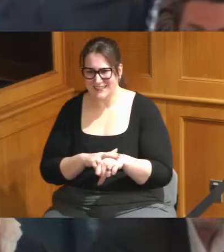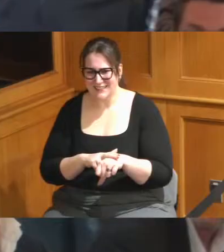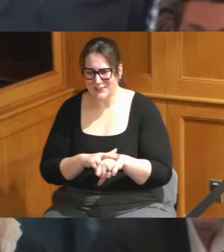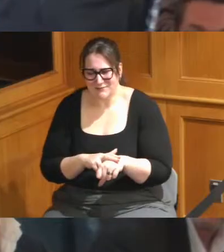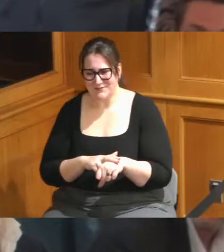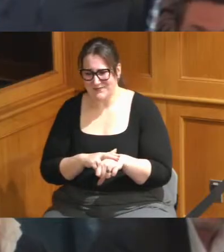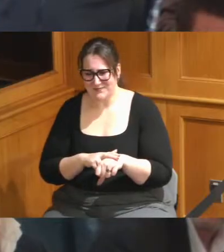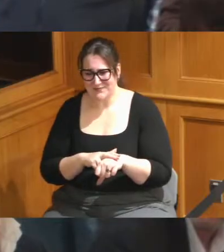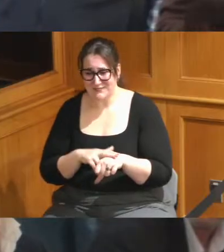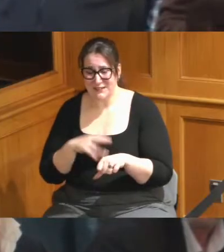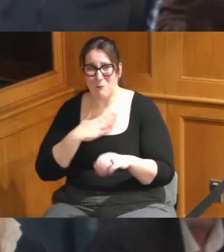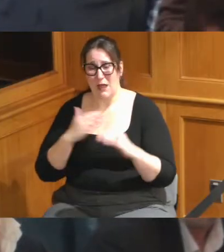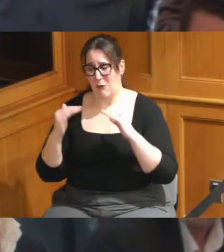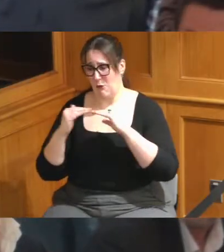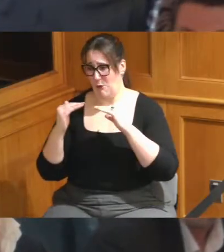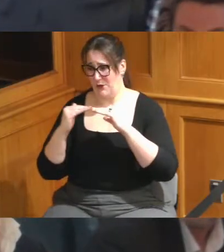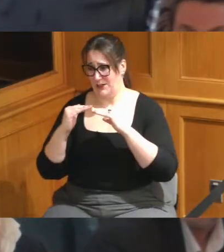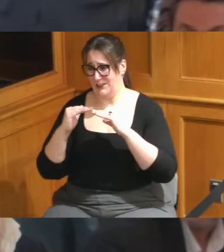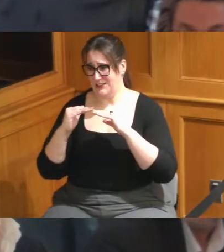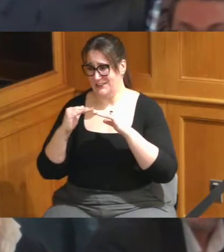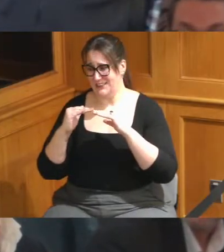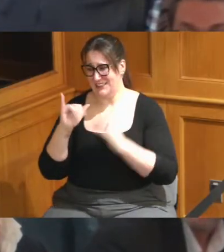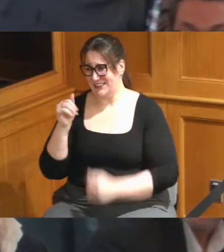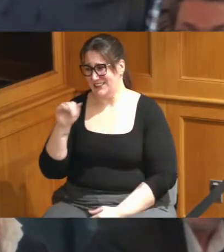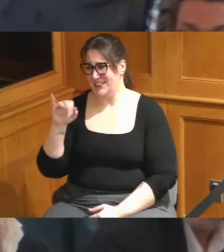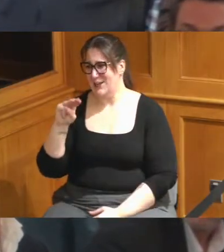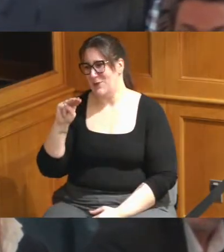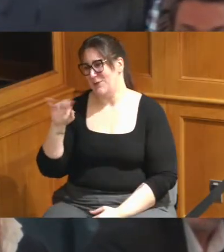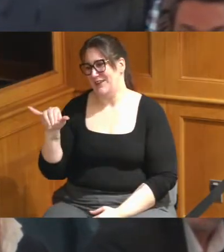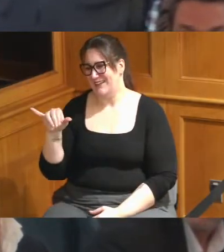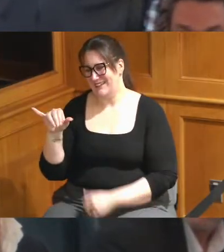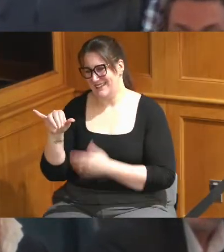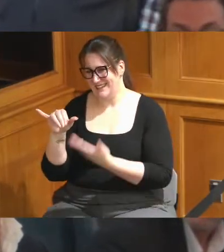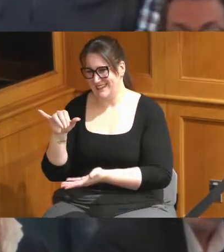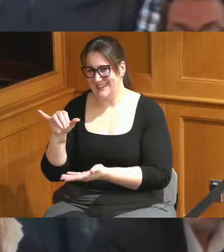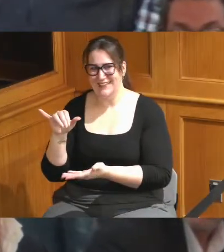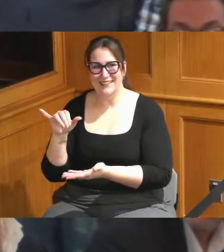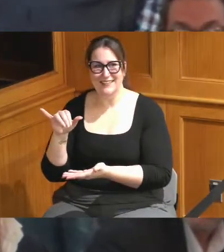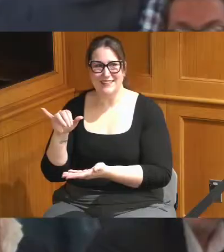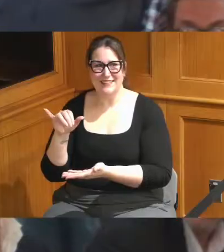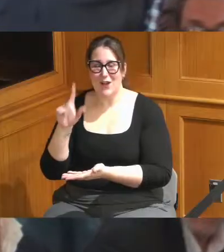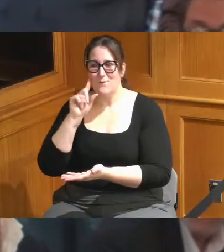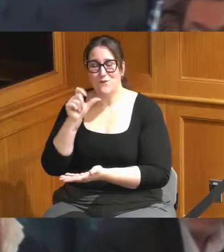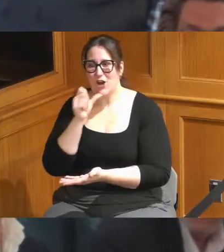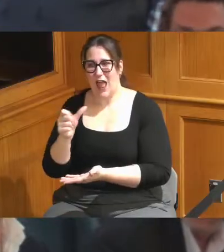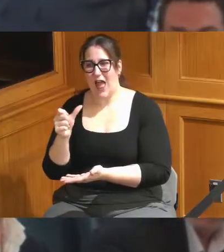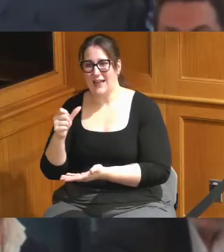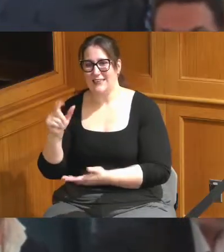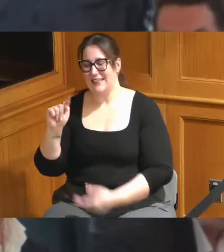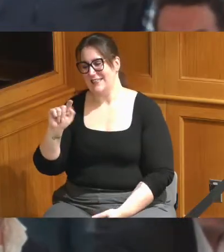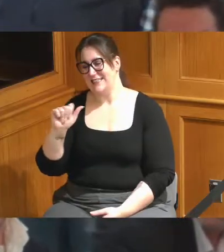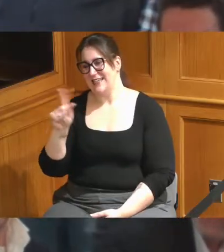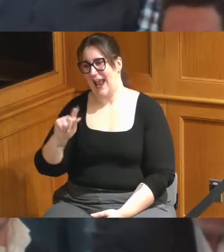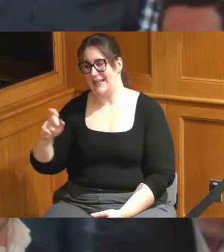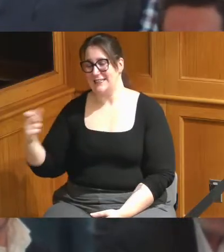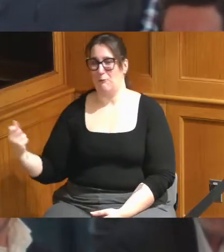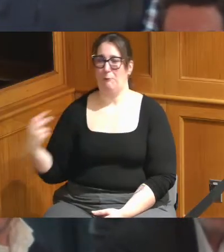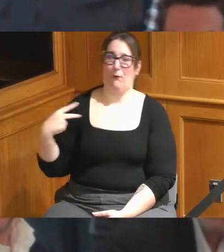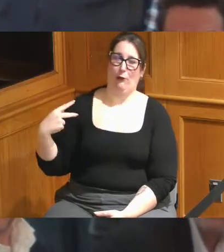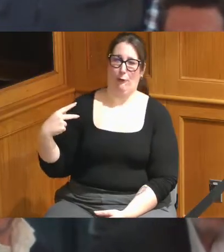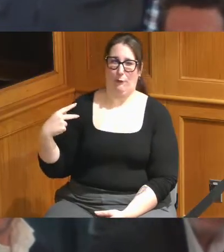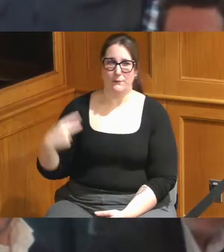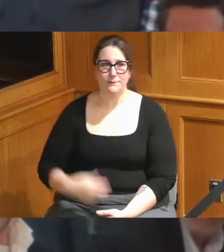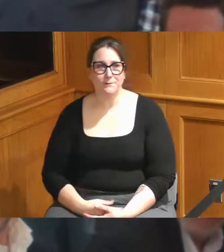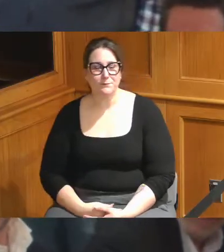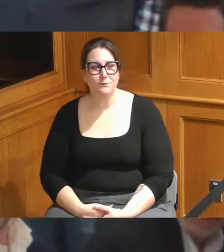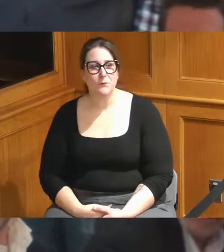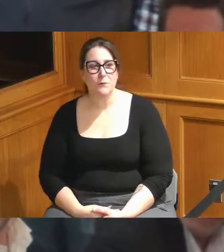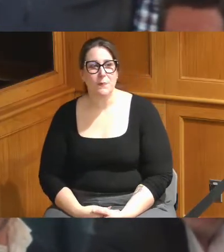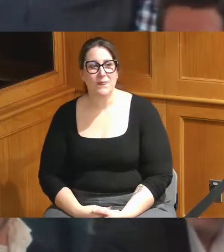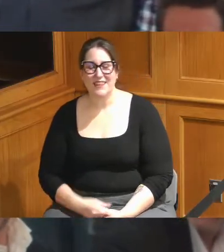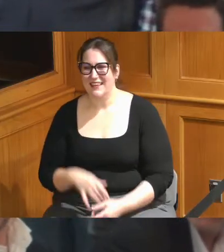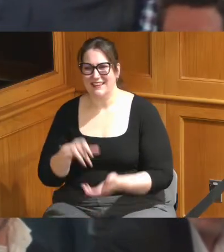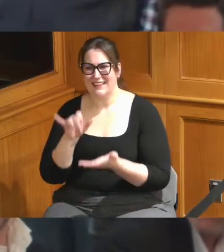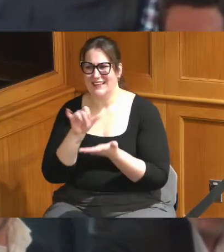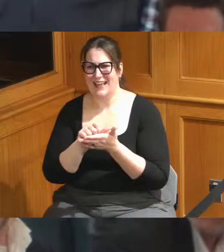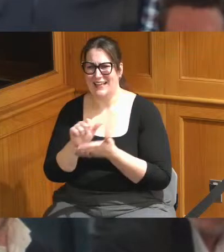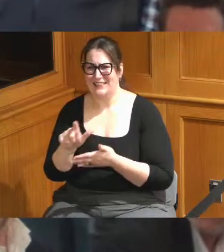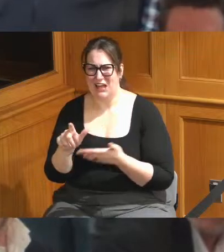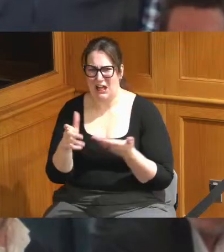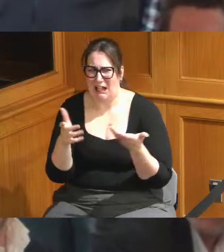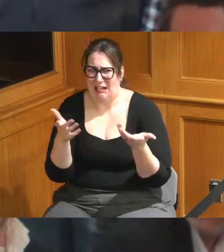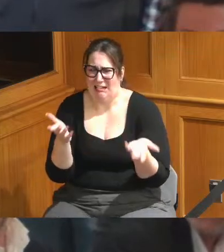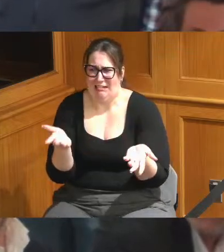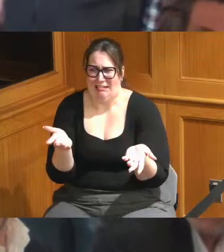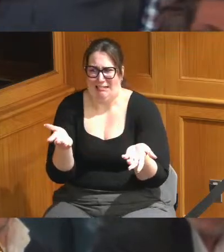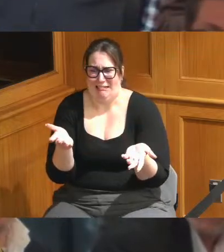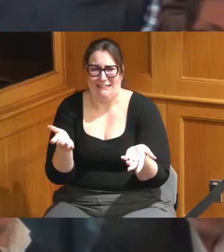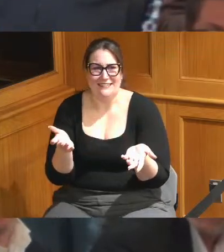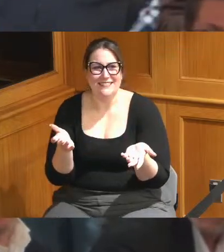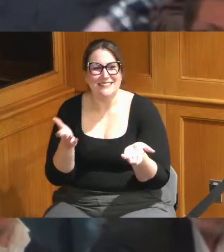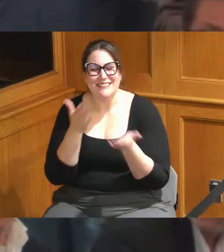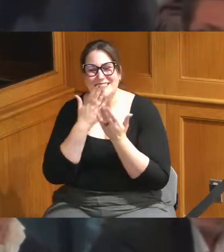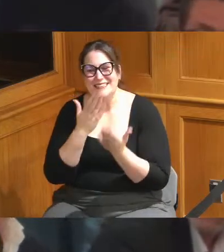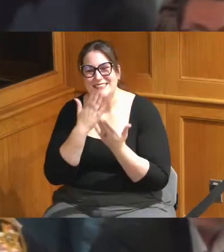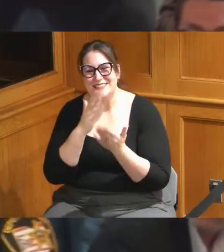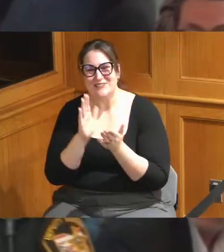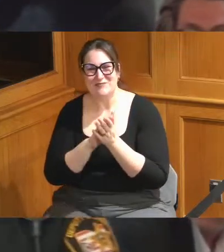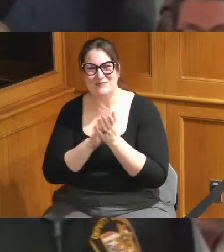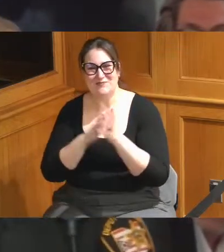and my coworker Jimmy Rehn for not tazing me. And that's about it right now. Thank you,